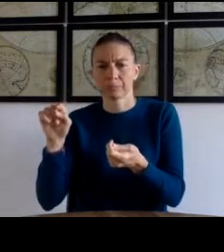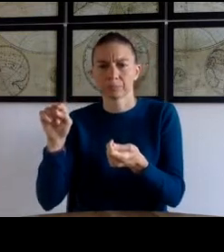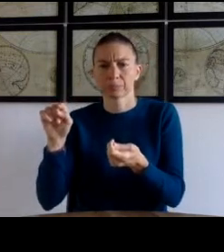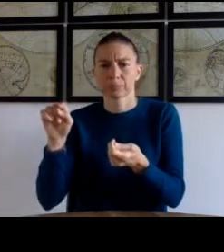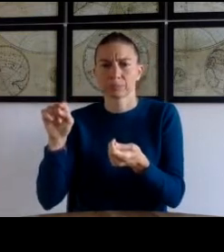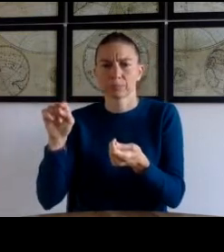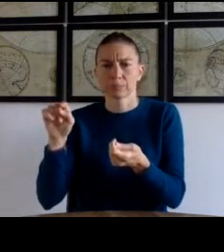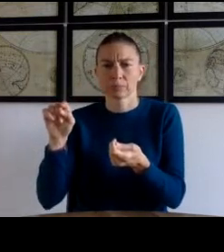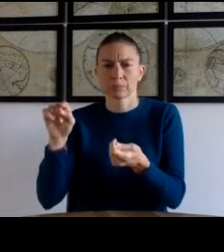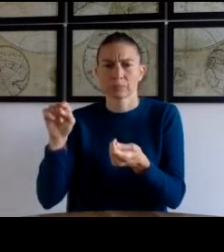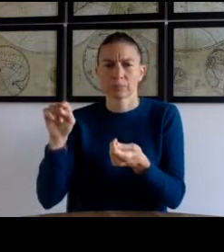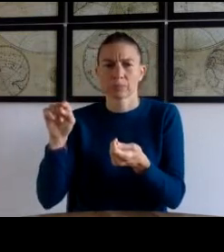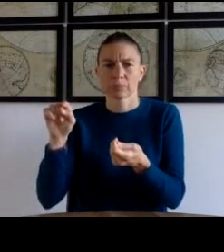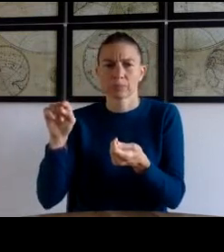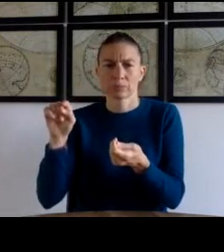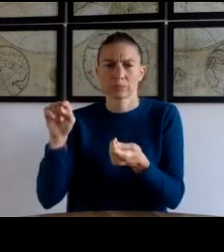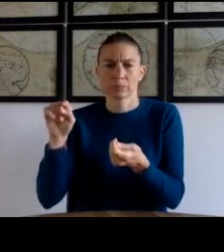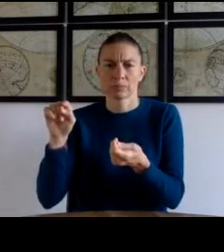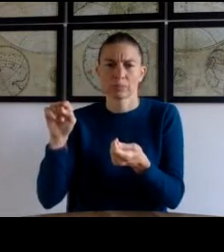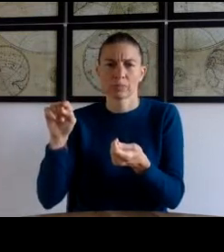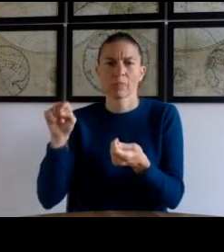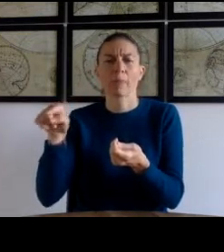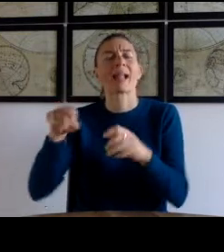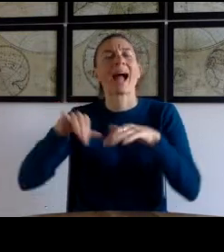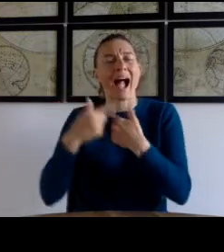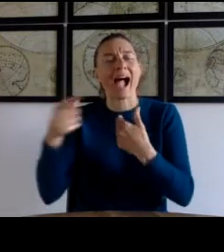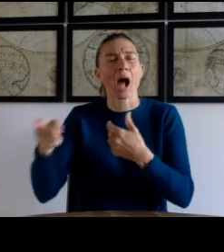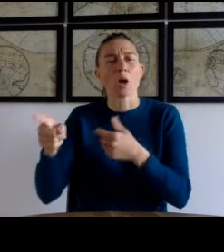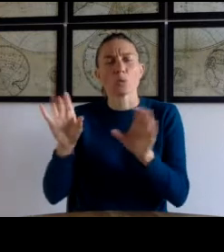We set up an online community of practice where we could share